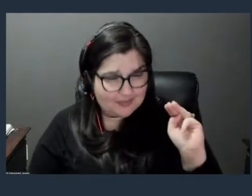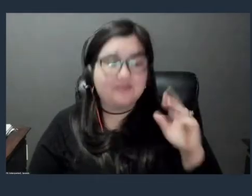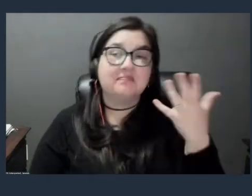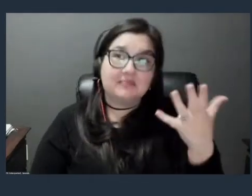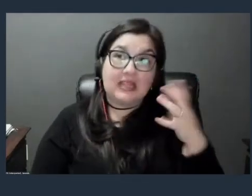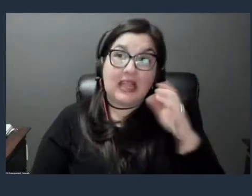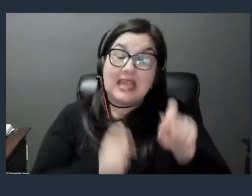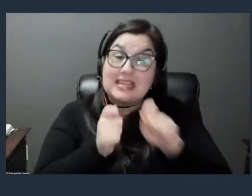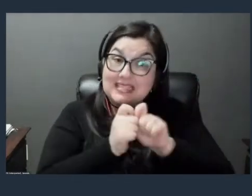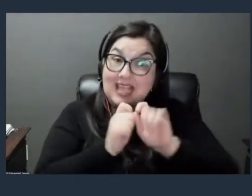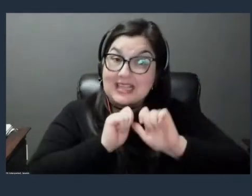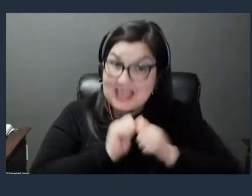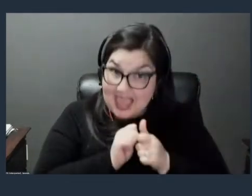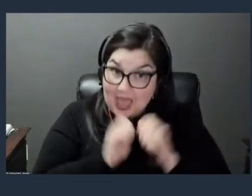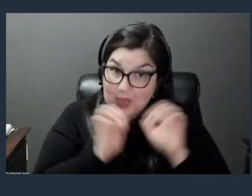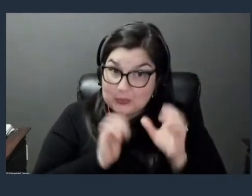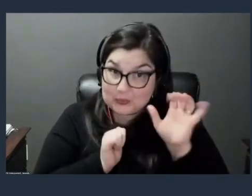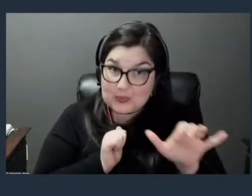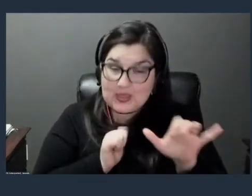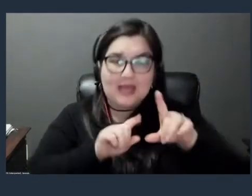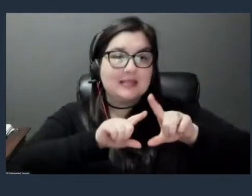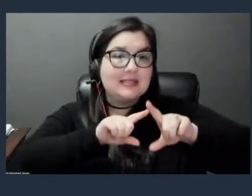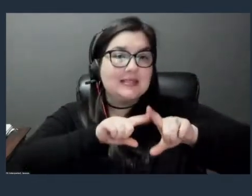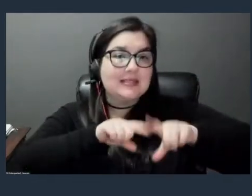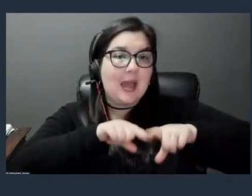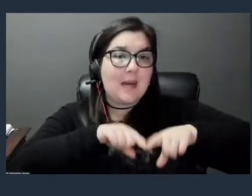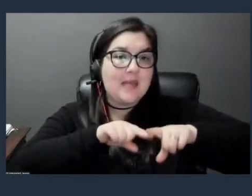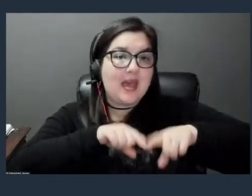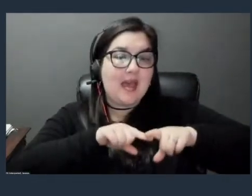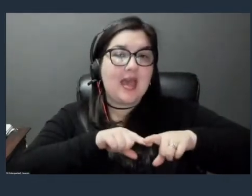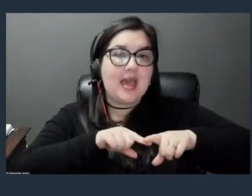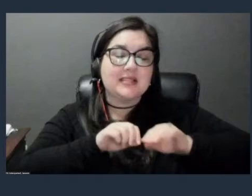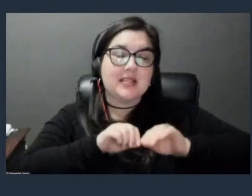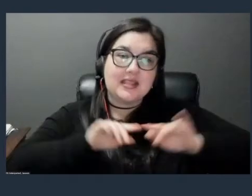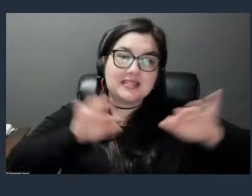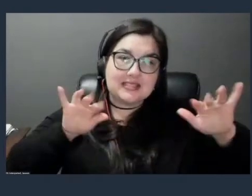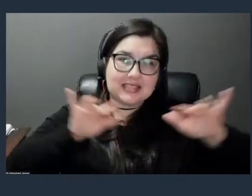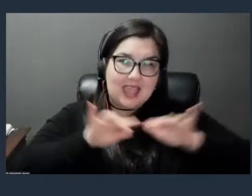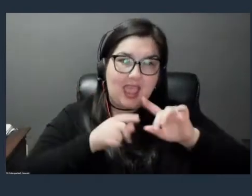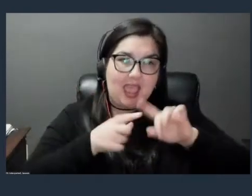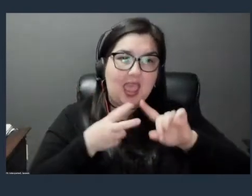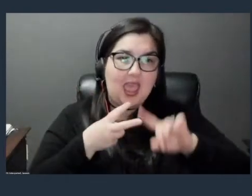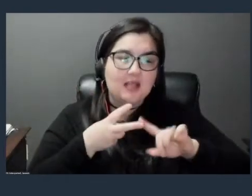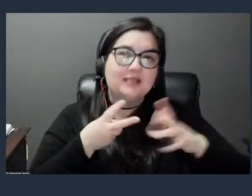kind of depends a bit on the scale and I would say shape of these access patterns.